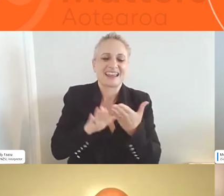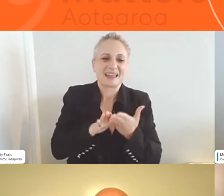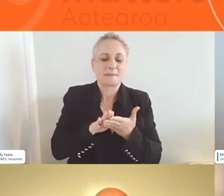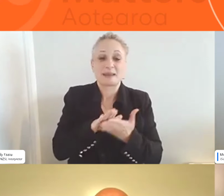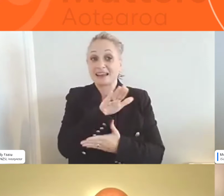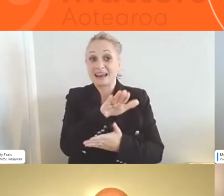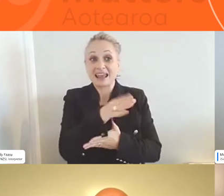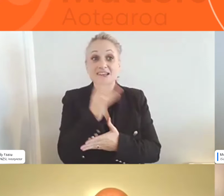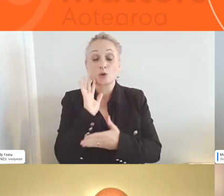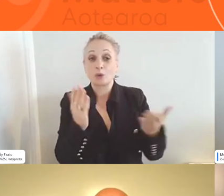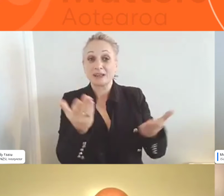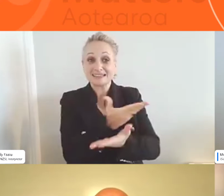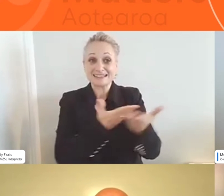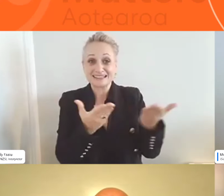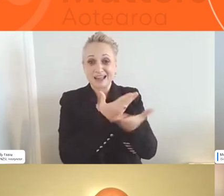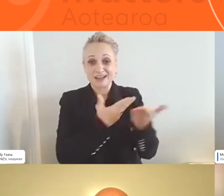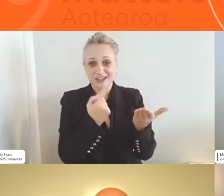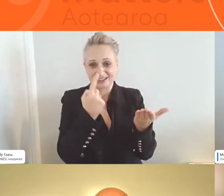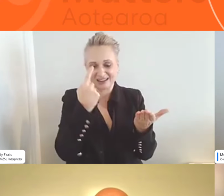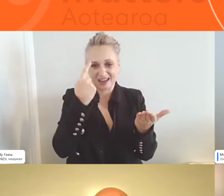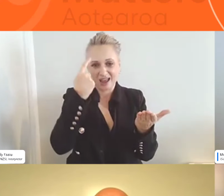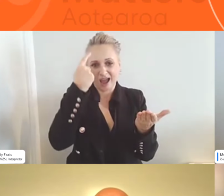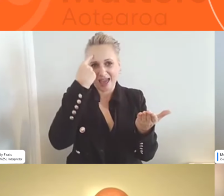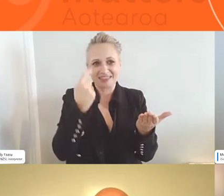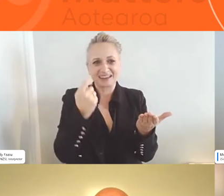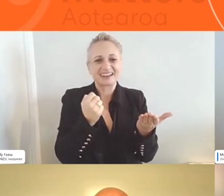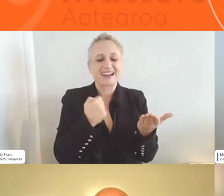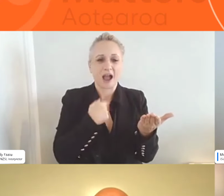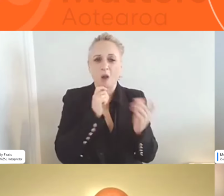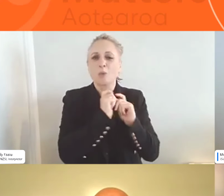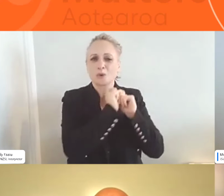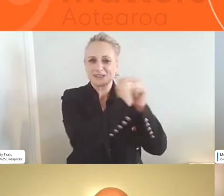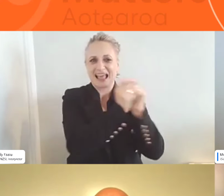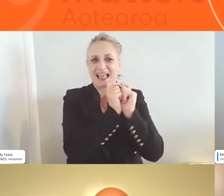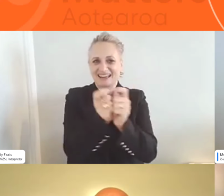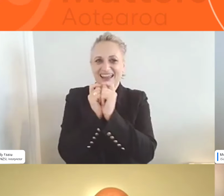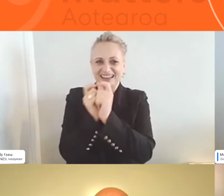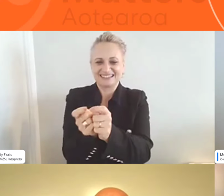I will have to delegate and hand over to Councillor Robyn Sinclair